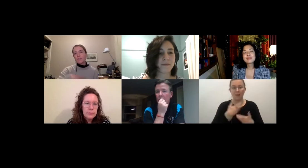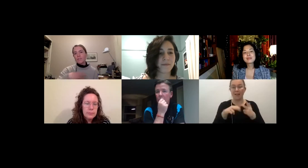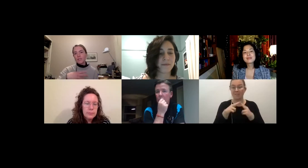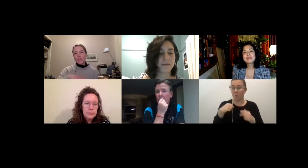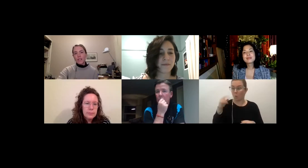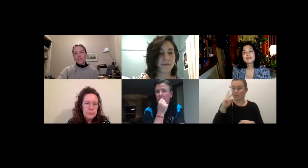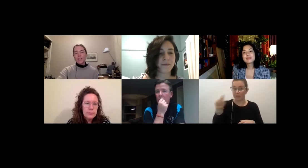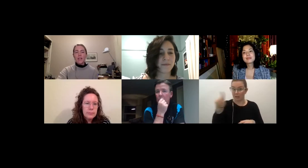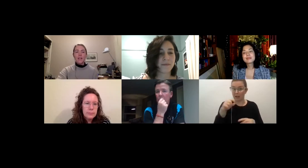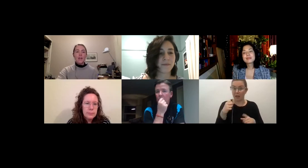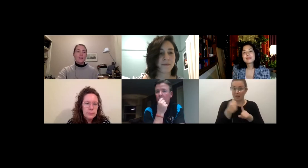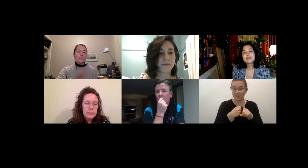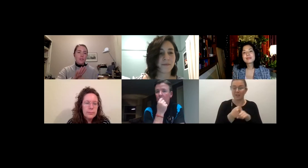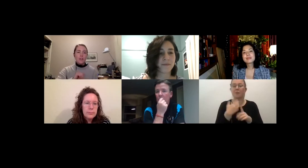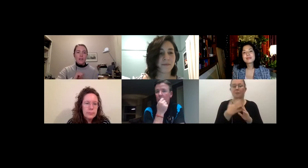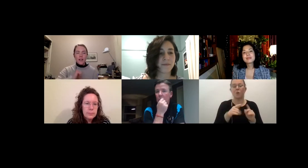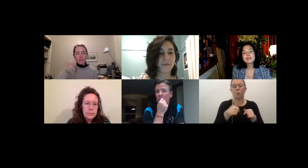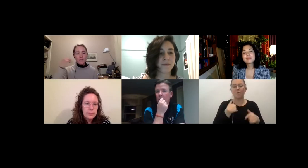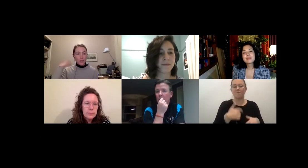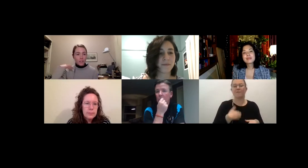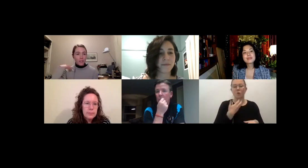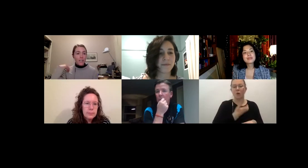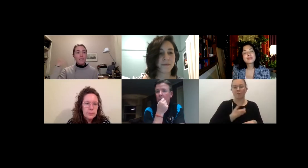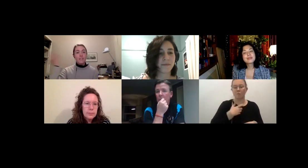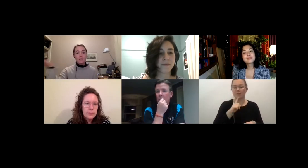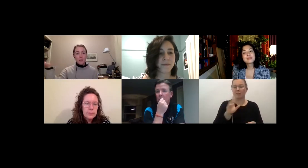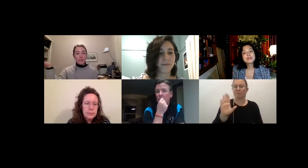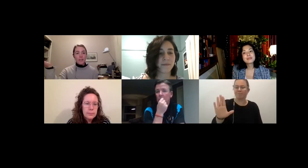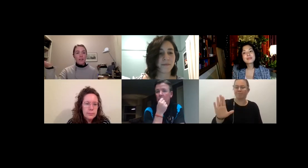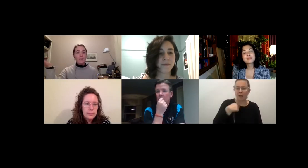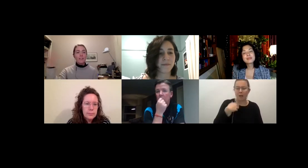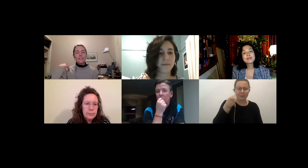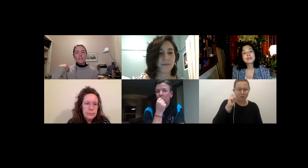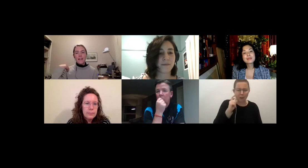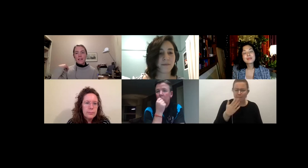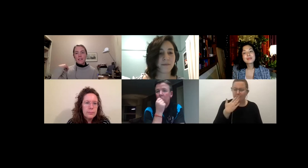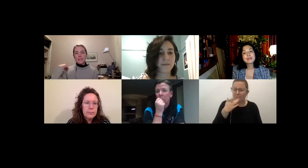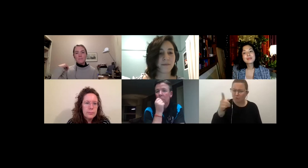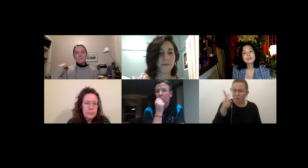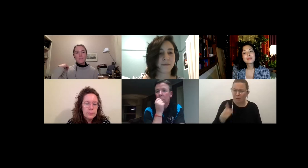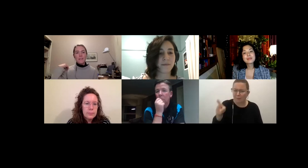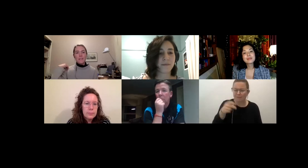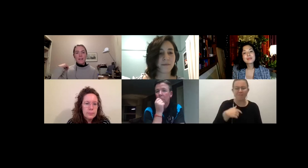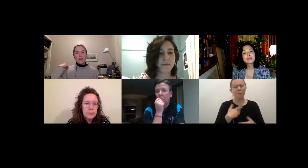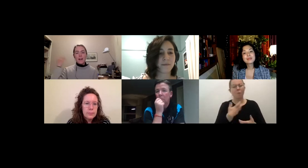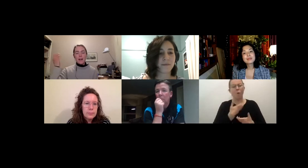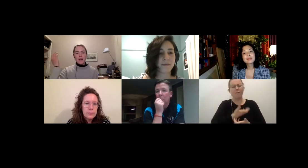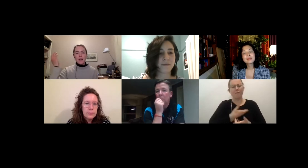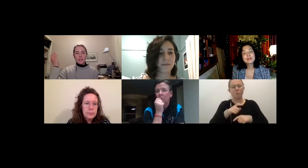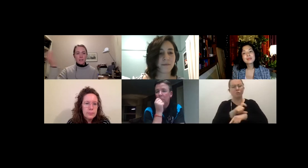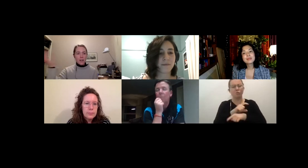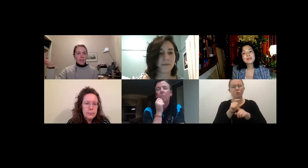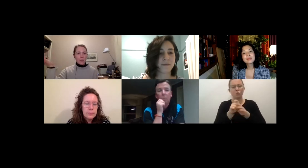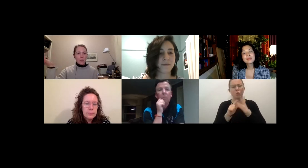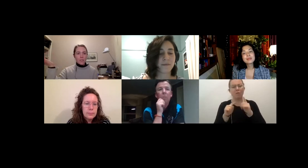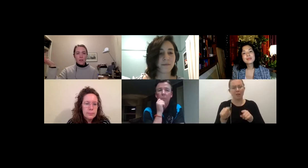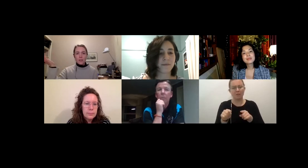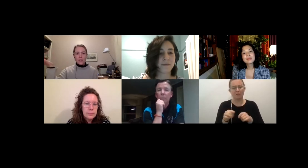we feel okay to say "sorry, I've got hearing aids, can you repeat that?" Sign language,